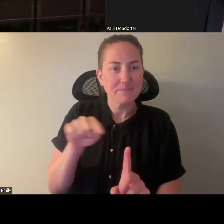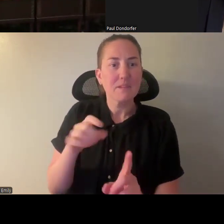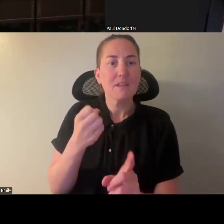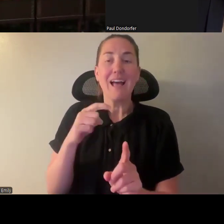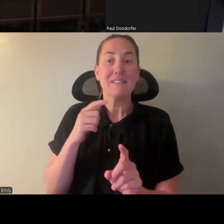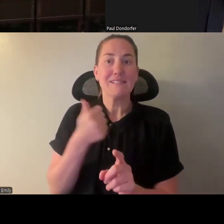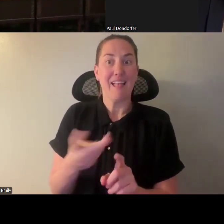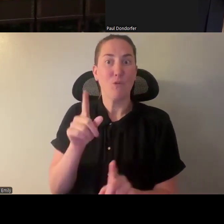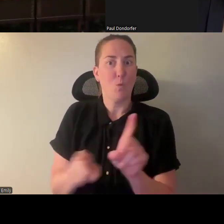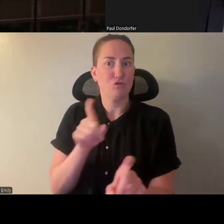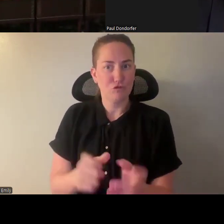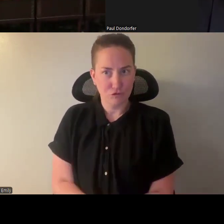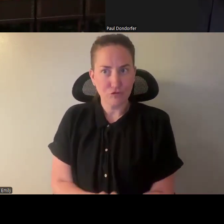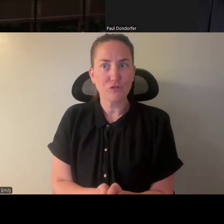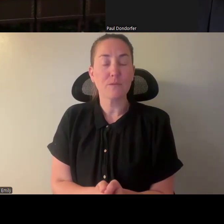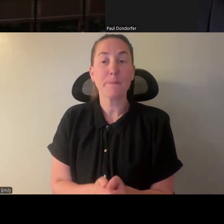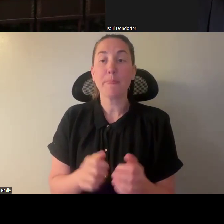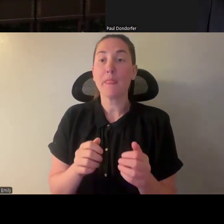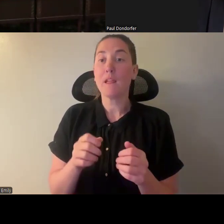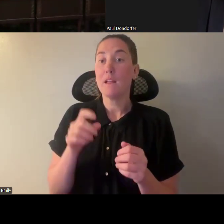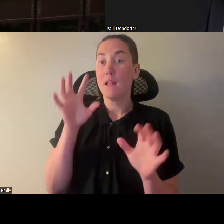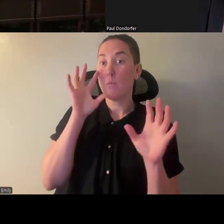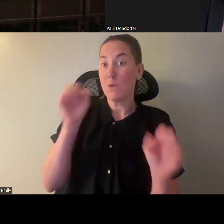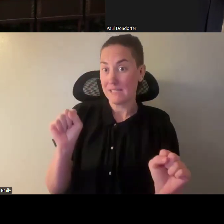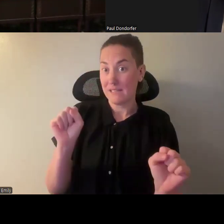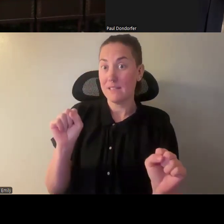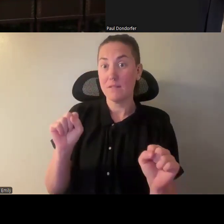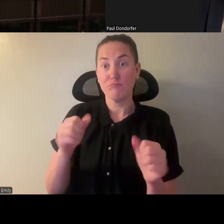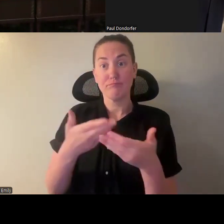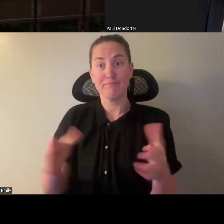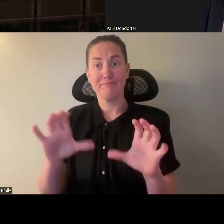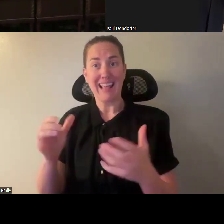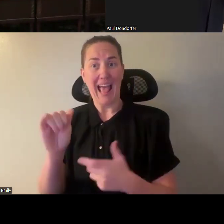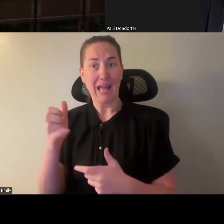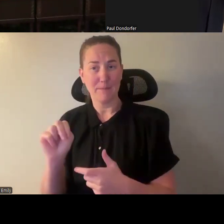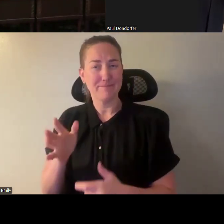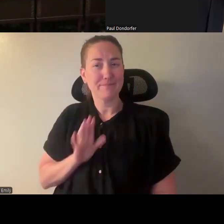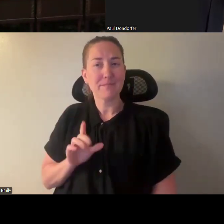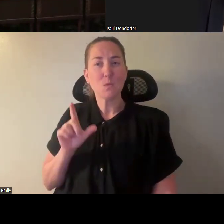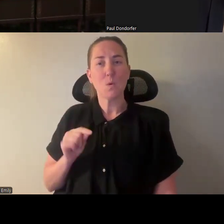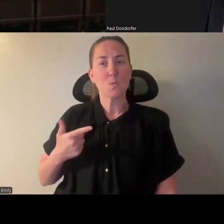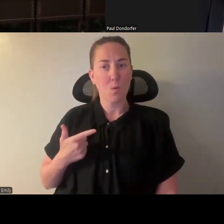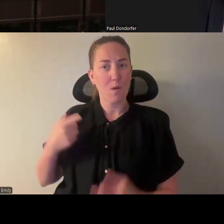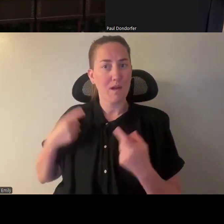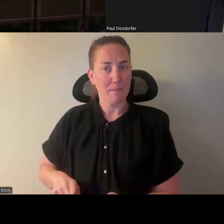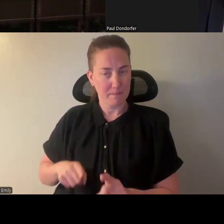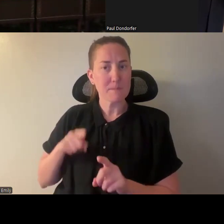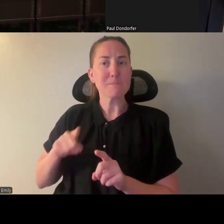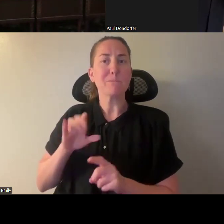um through the president to the administration Back in 2021 a group of criminal justice